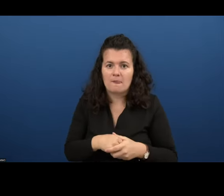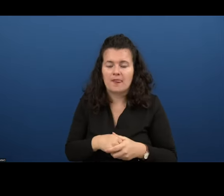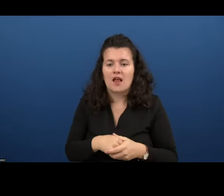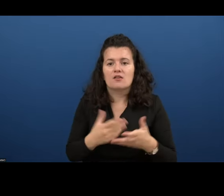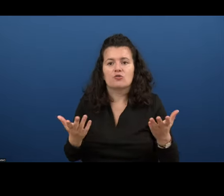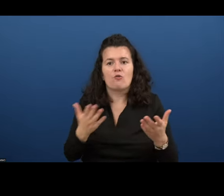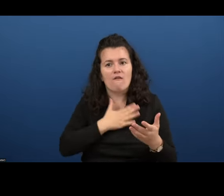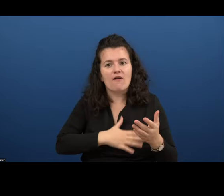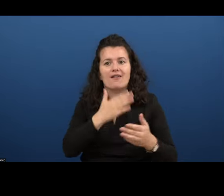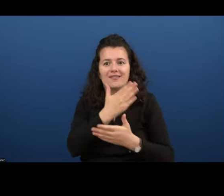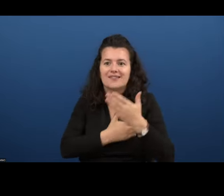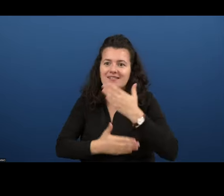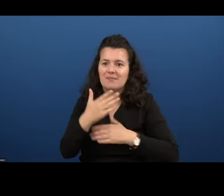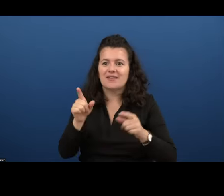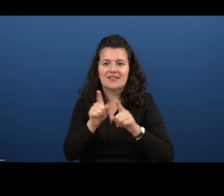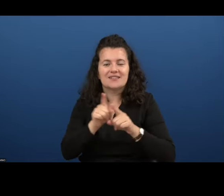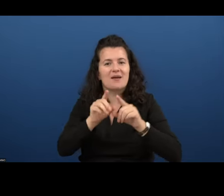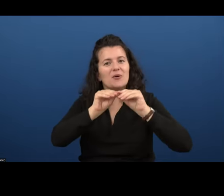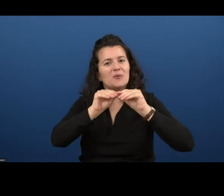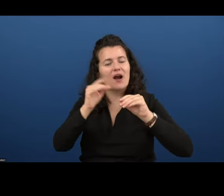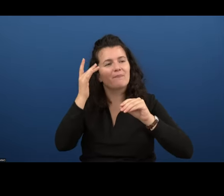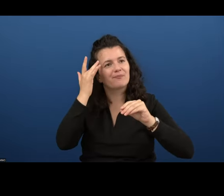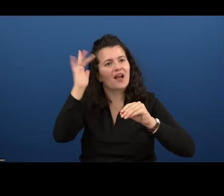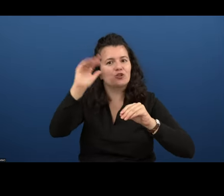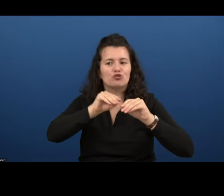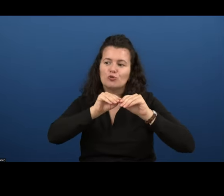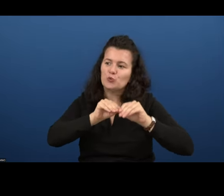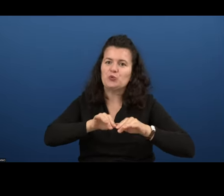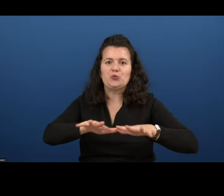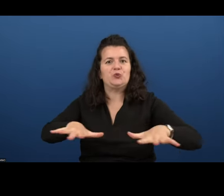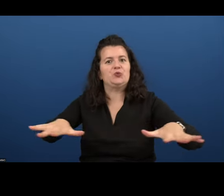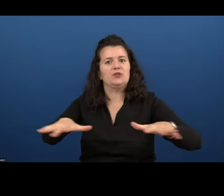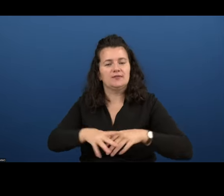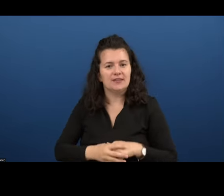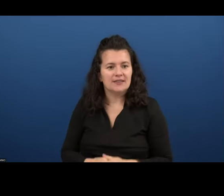12:04:24 Now all the members have signed and adopted the disability inclusion roadmap,